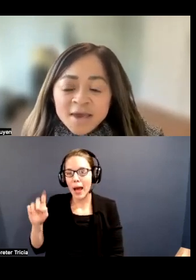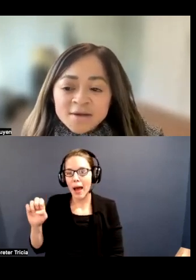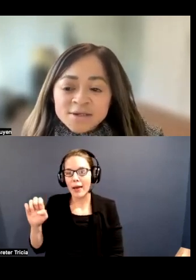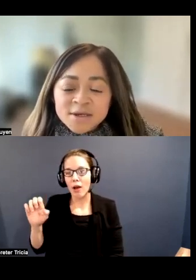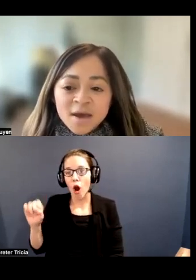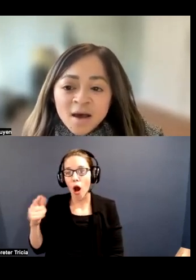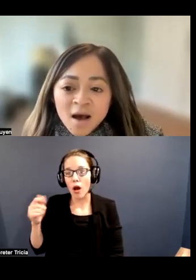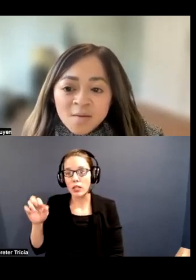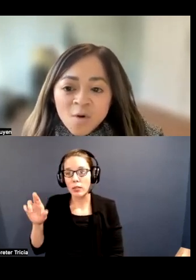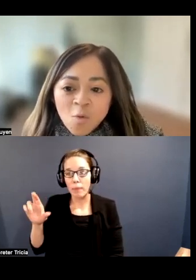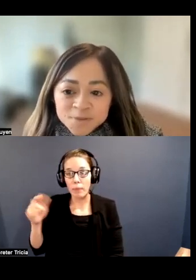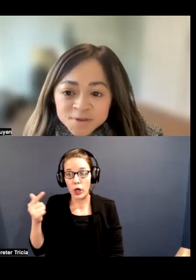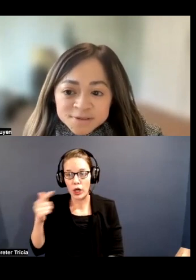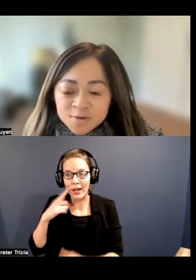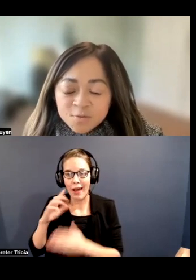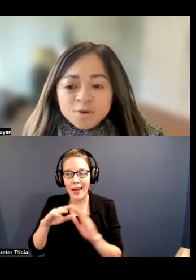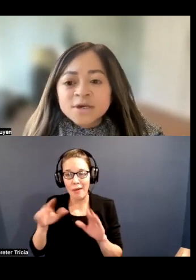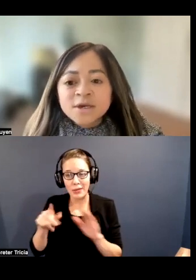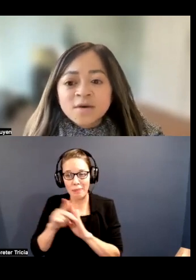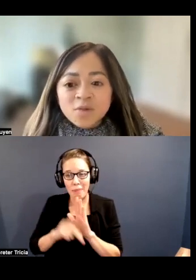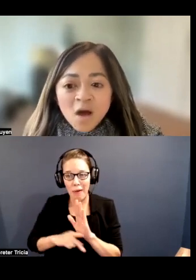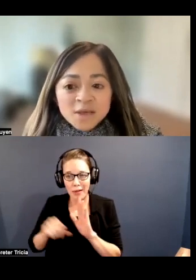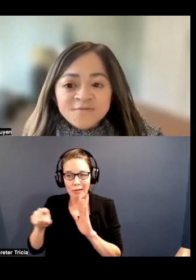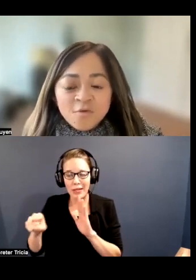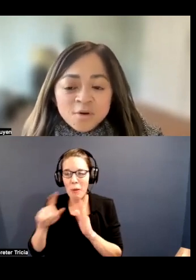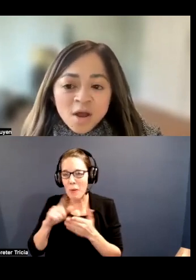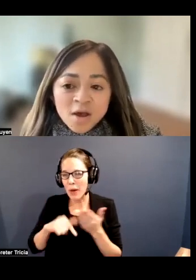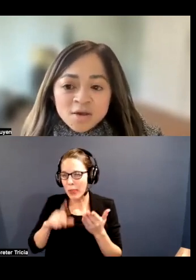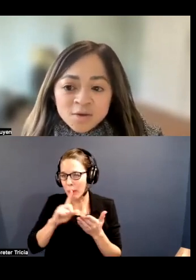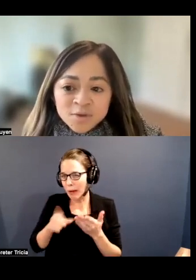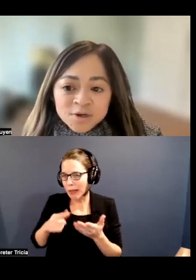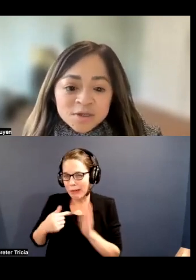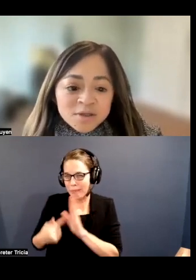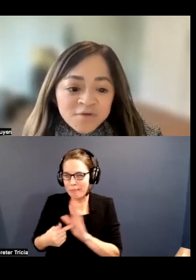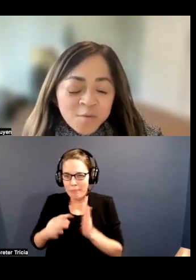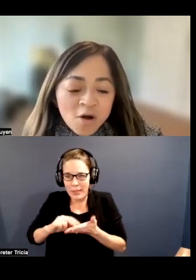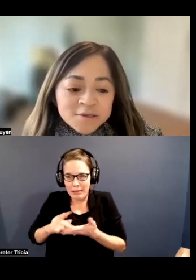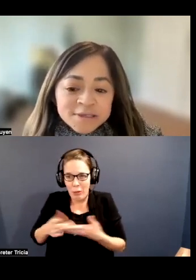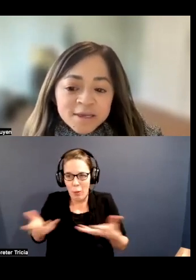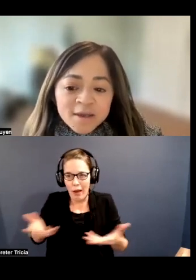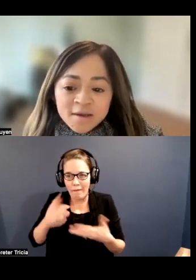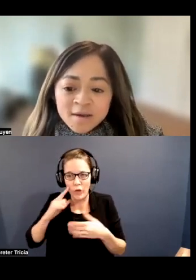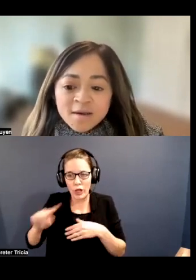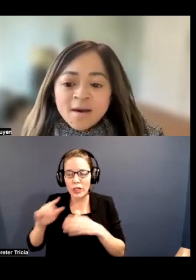and what this really implies for Community Living Policy.